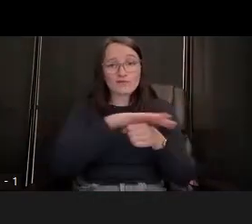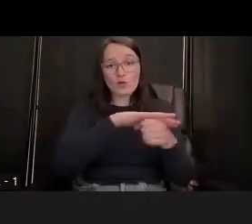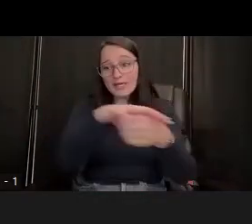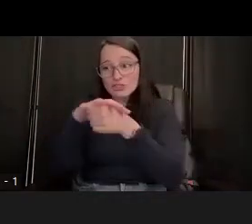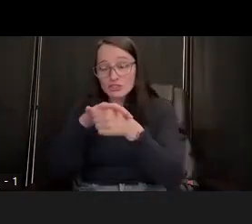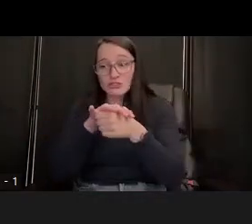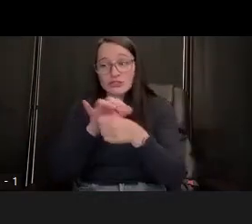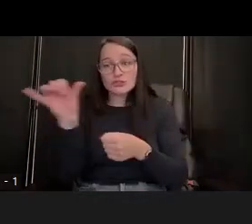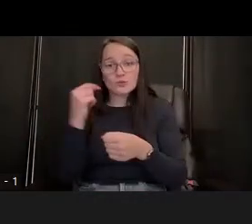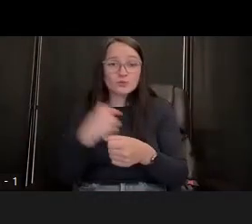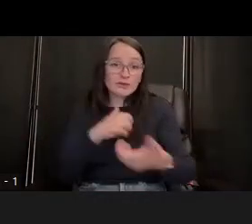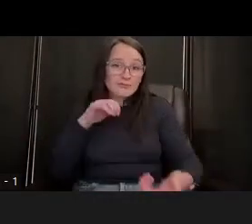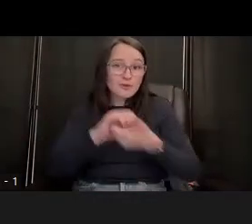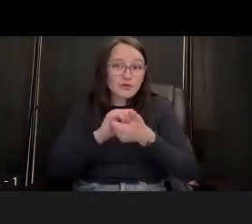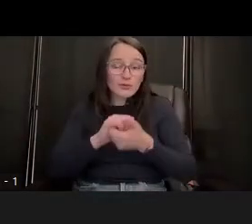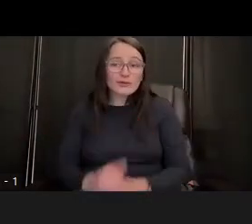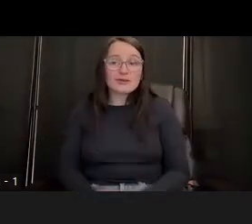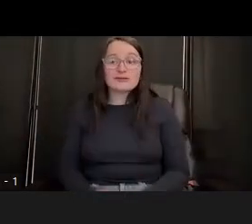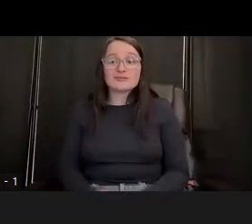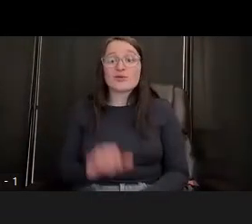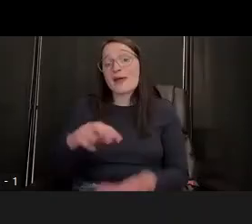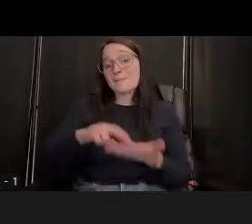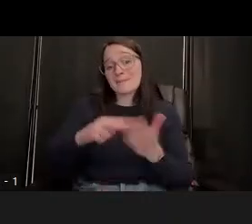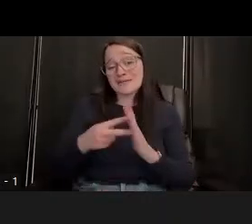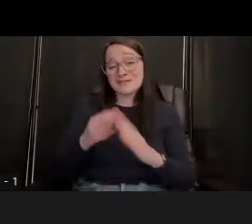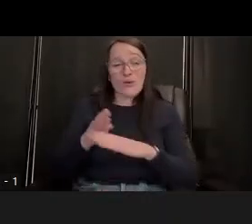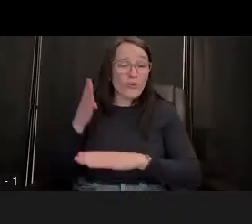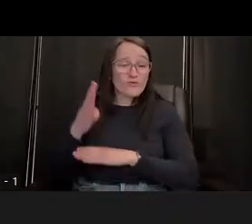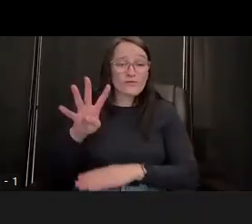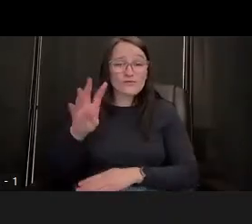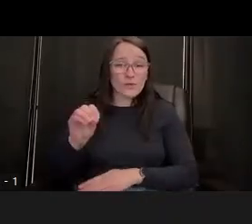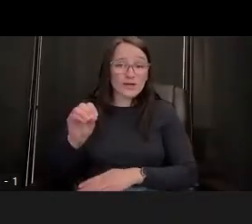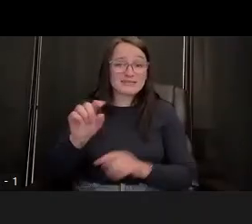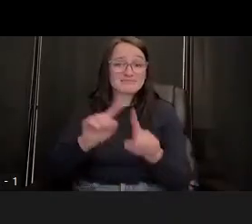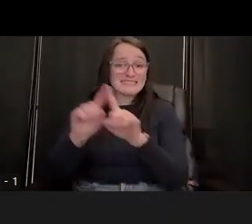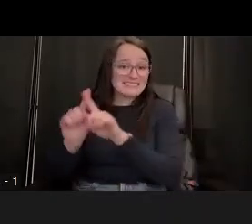itself to is over 40 different job types that people with developmental disabilities have hired